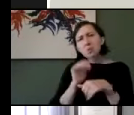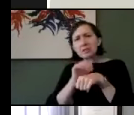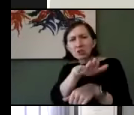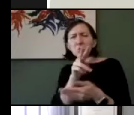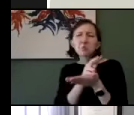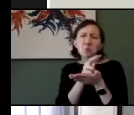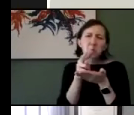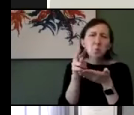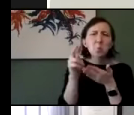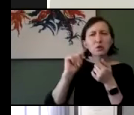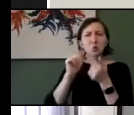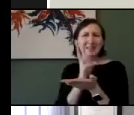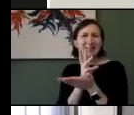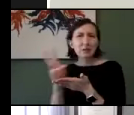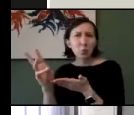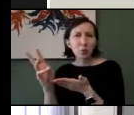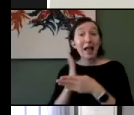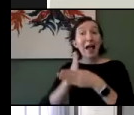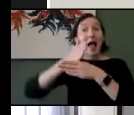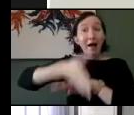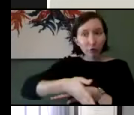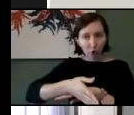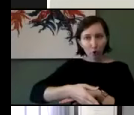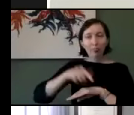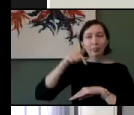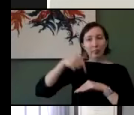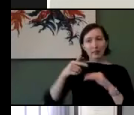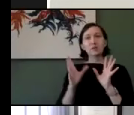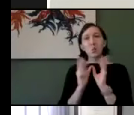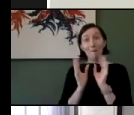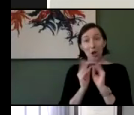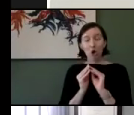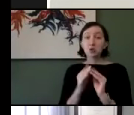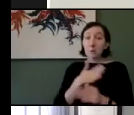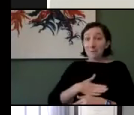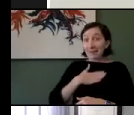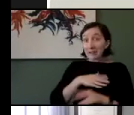So be on the lookout. All right, Carolyn.